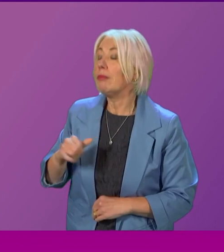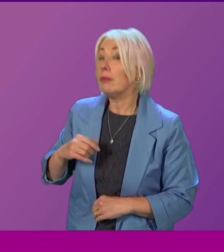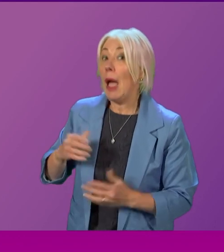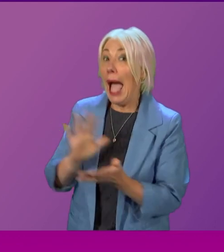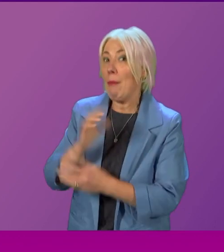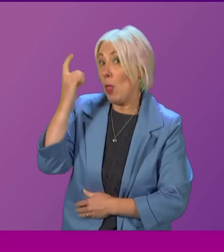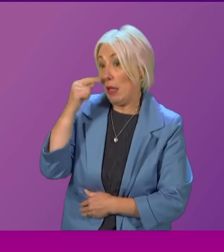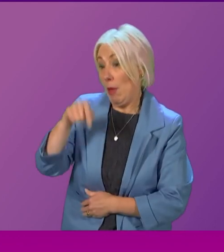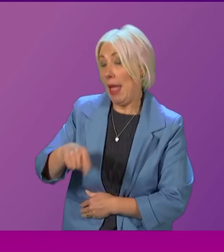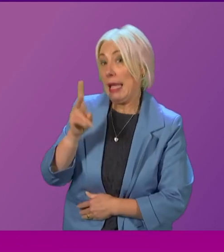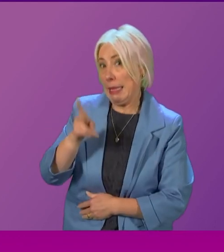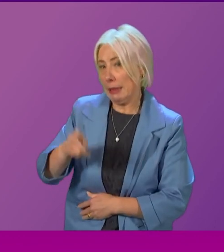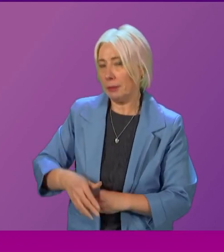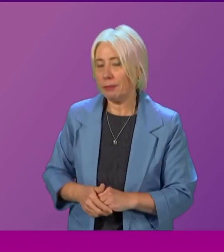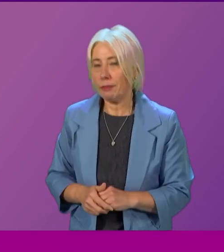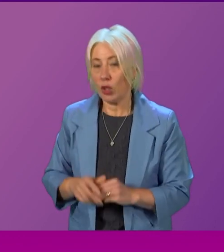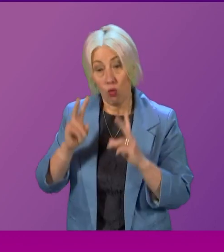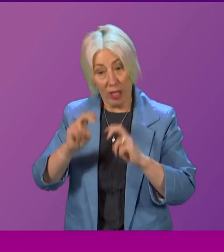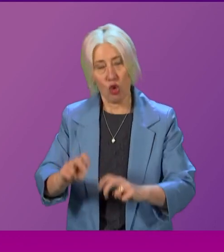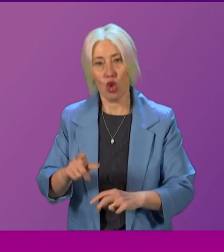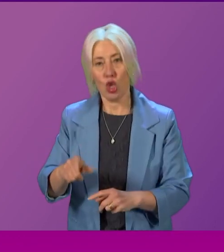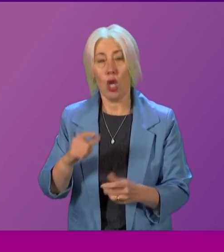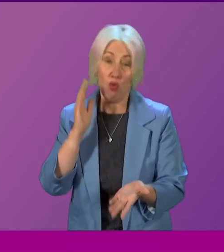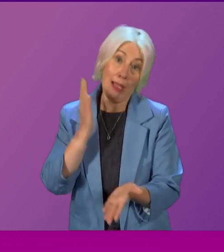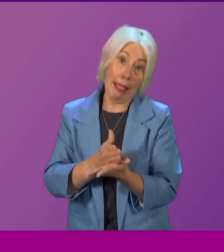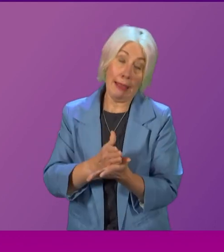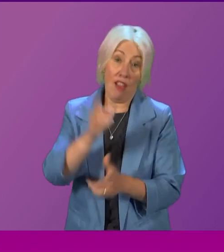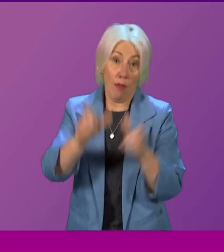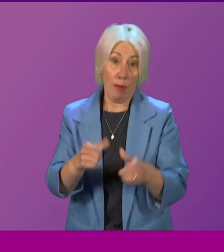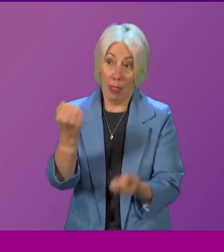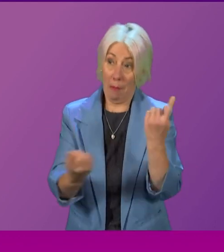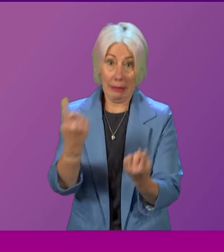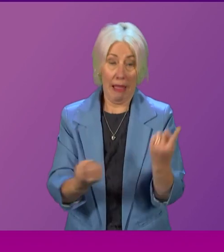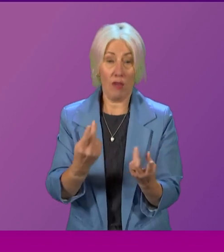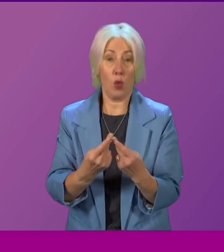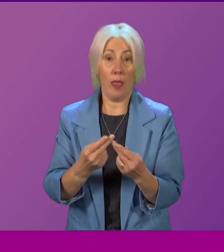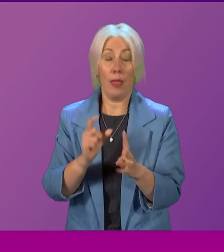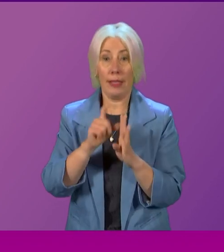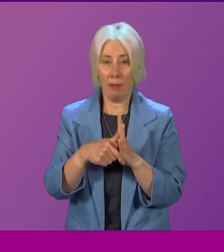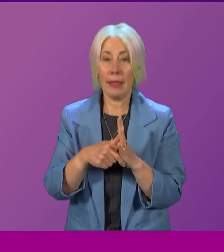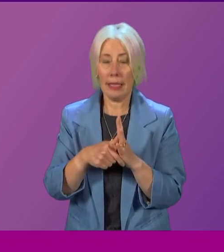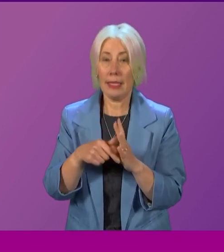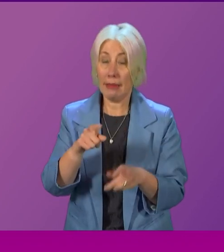I also recognise the reality for people with disabilities that Pam Duncan-Glancy has narrated